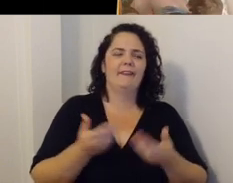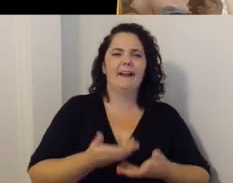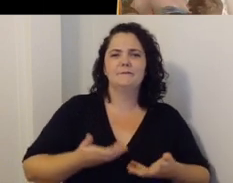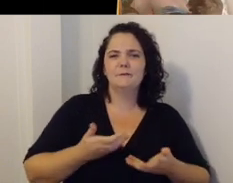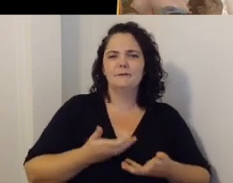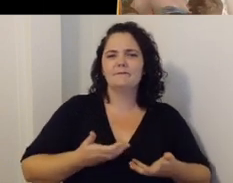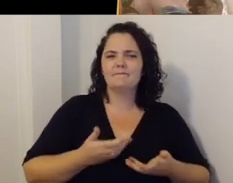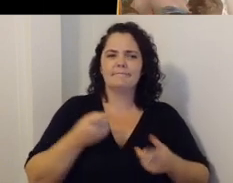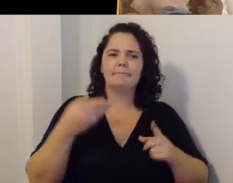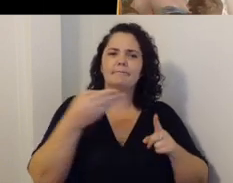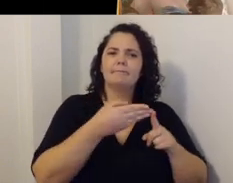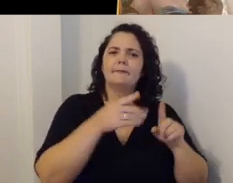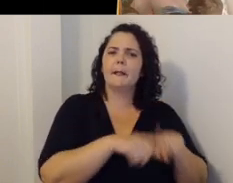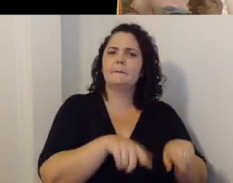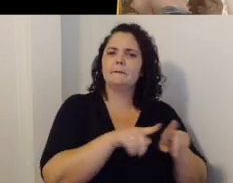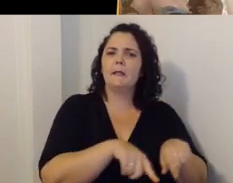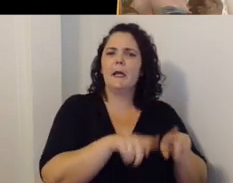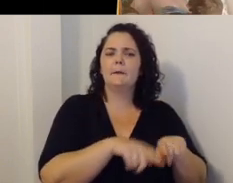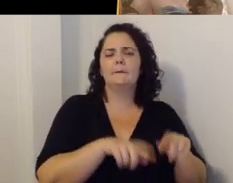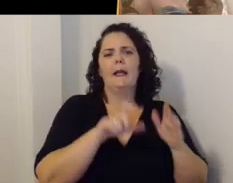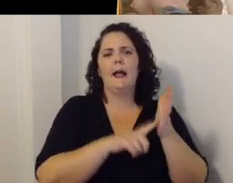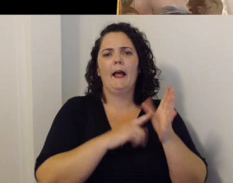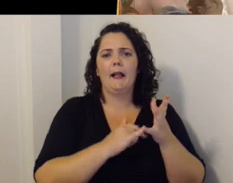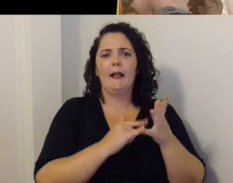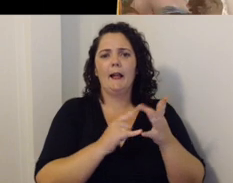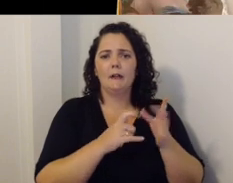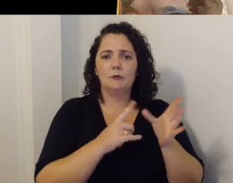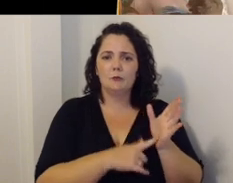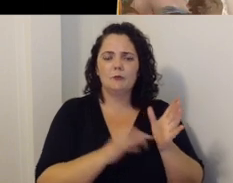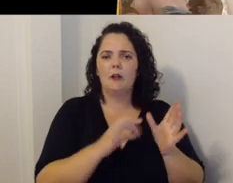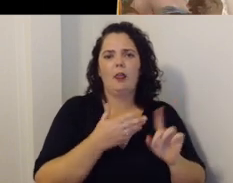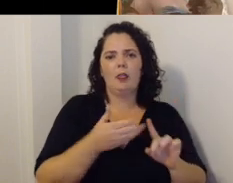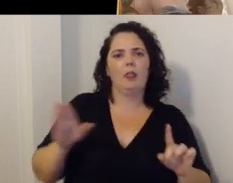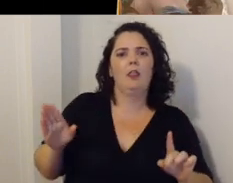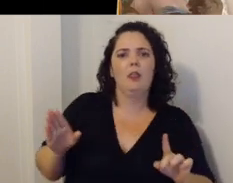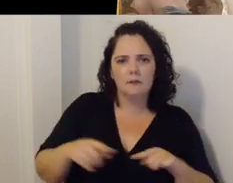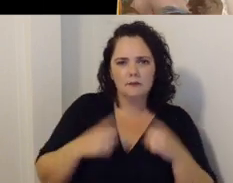went away from the classical, hard-edged line and towards something that um again was was far more